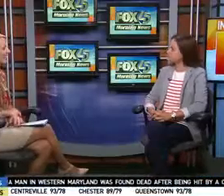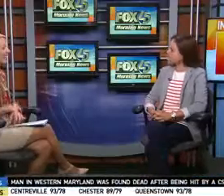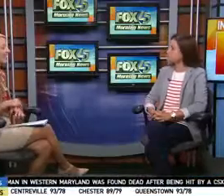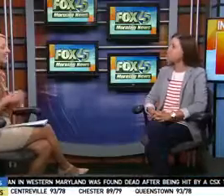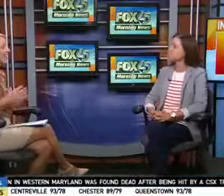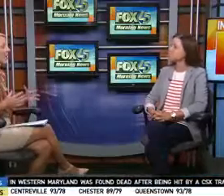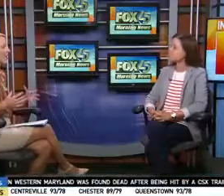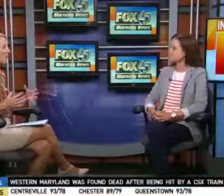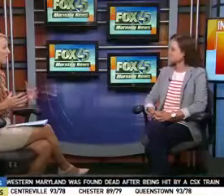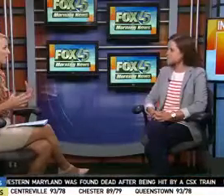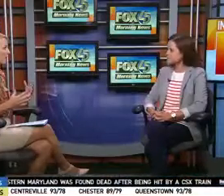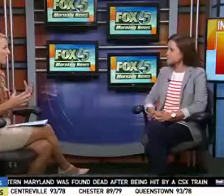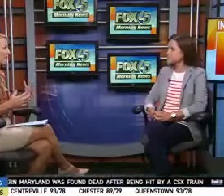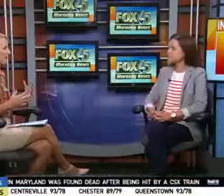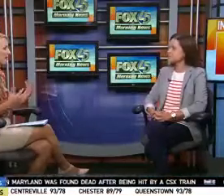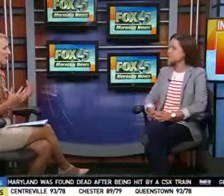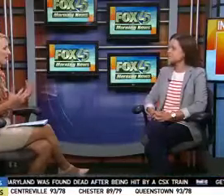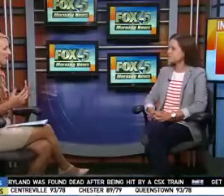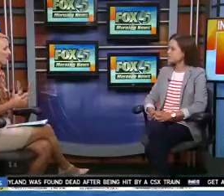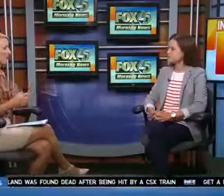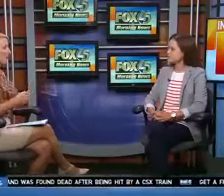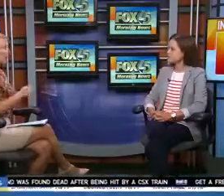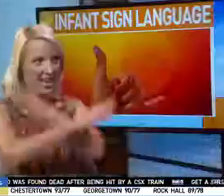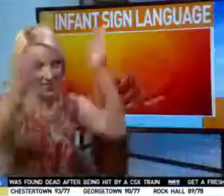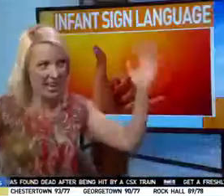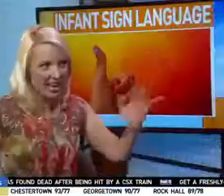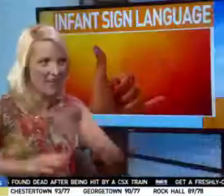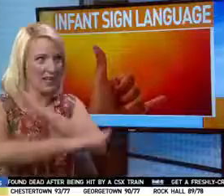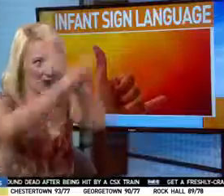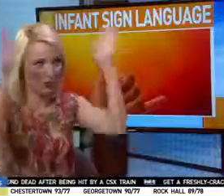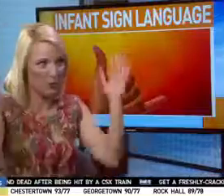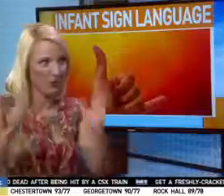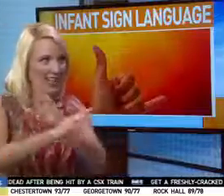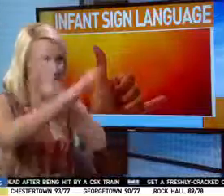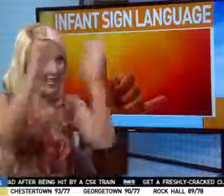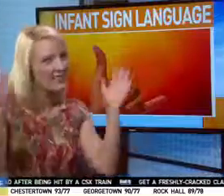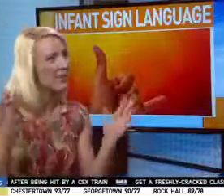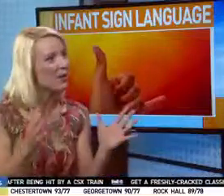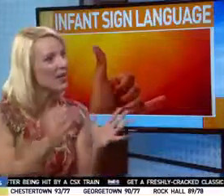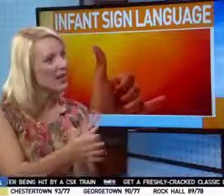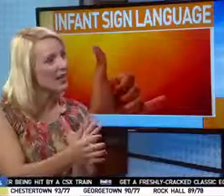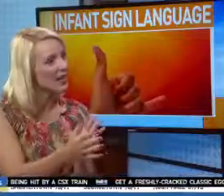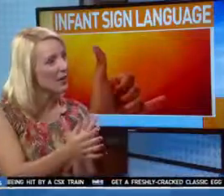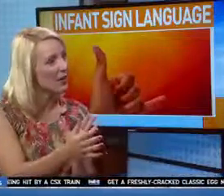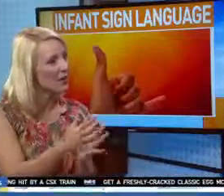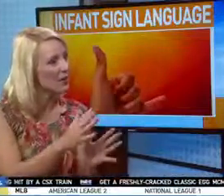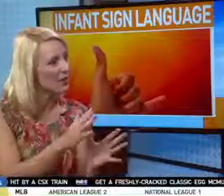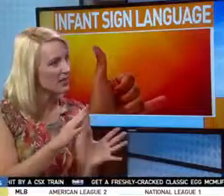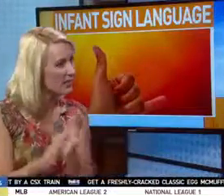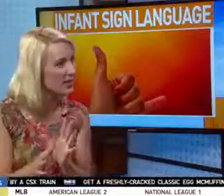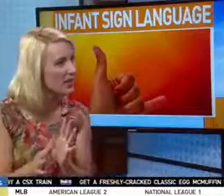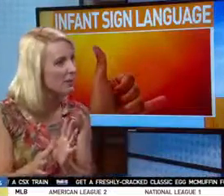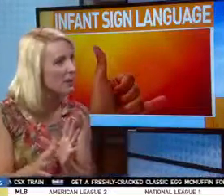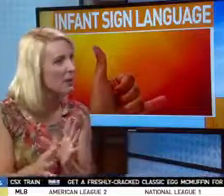know. And it's not always perfect. My daughter, when she's all done, kind of. It goes more like this...so, you know does it need to be perfect?